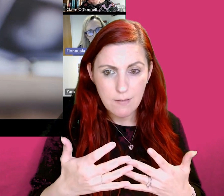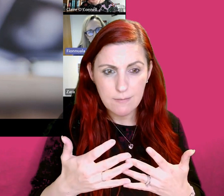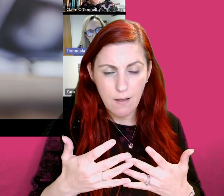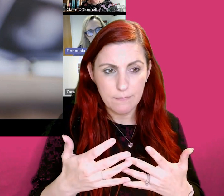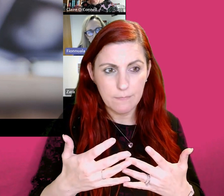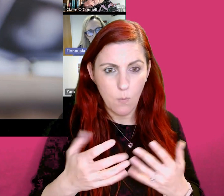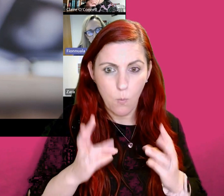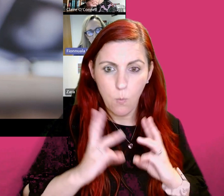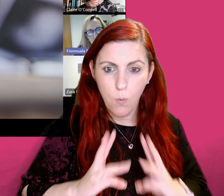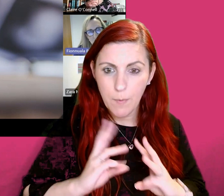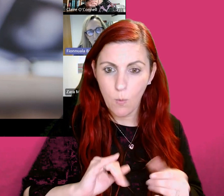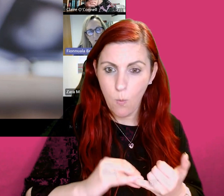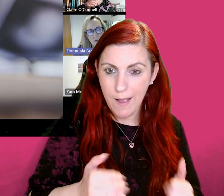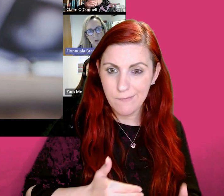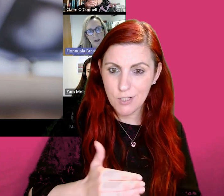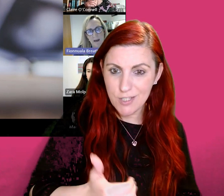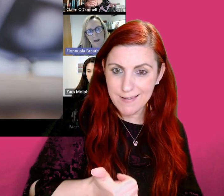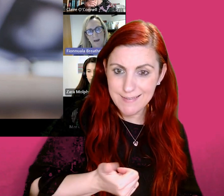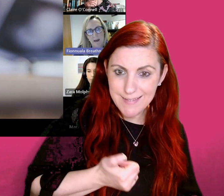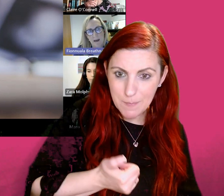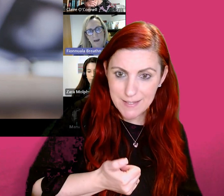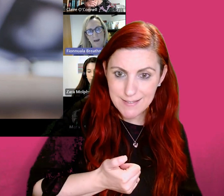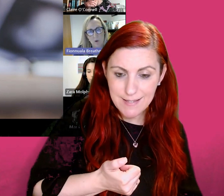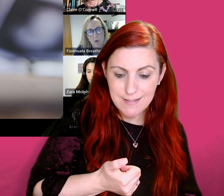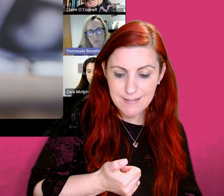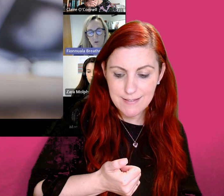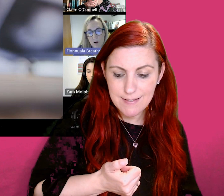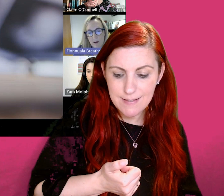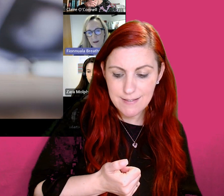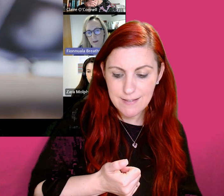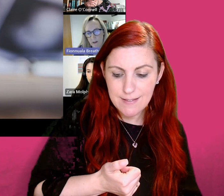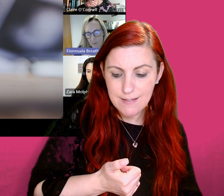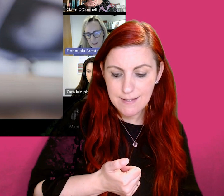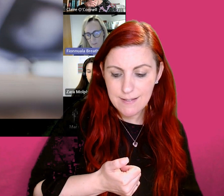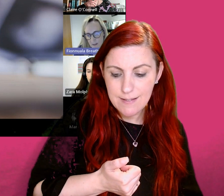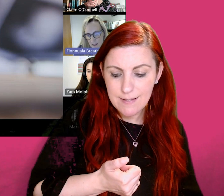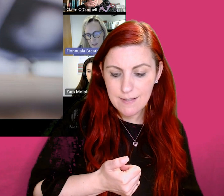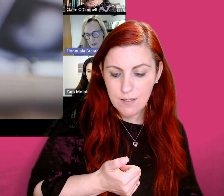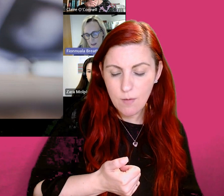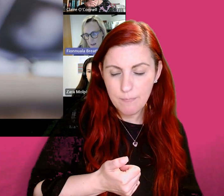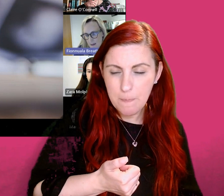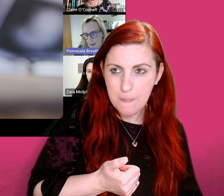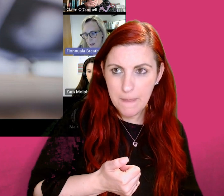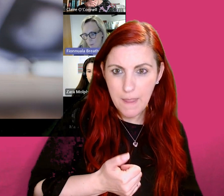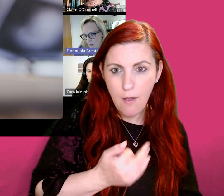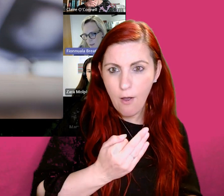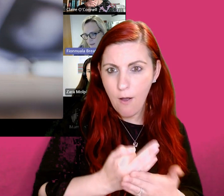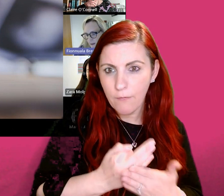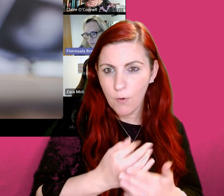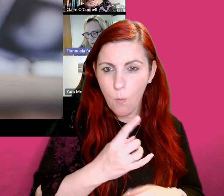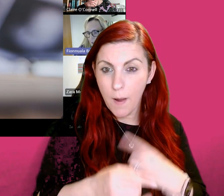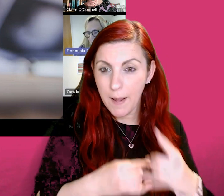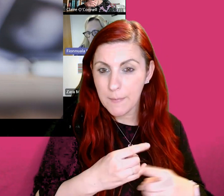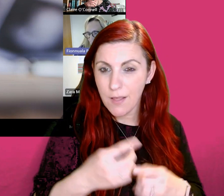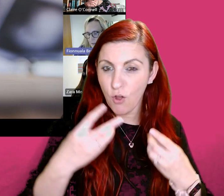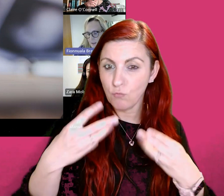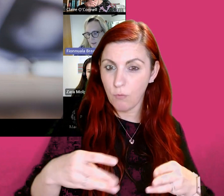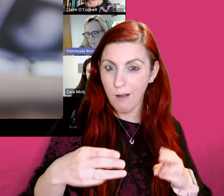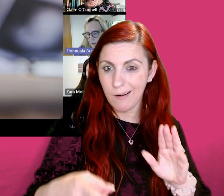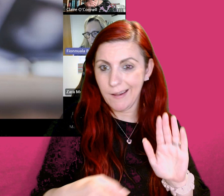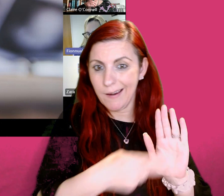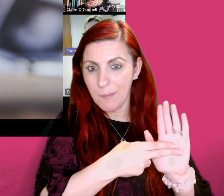gestational diabetes to um quite wrongly I think be be labeled as having diabetes and pregnancy